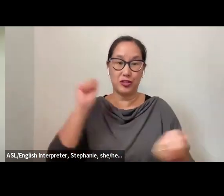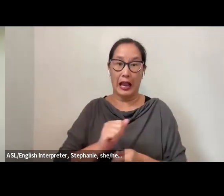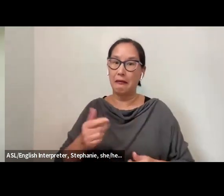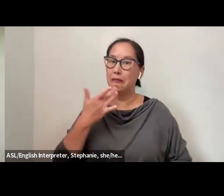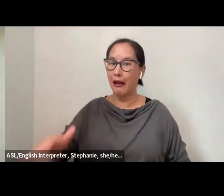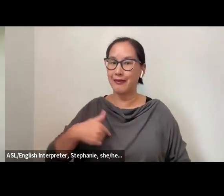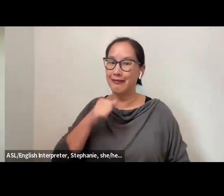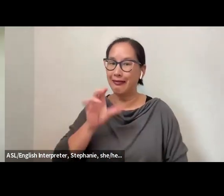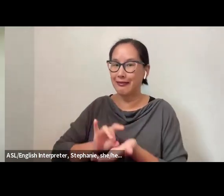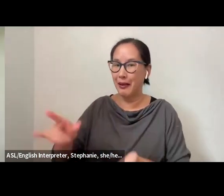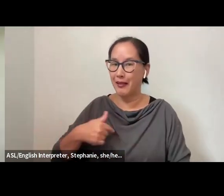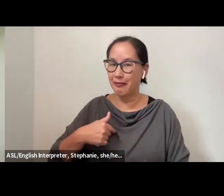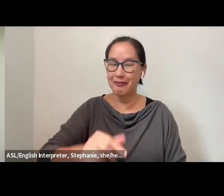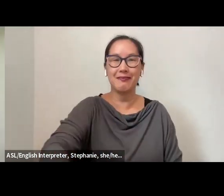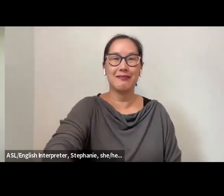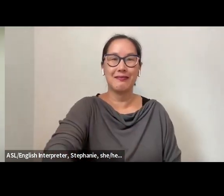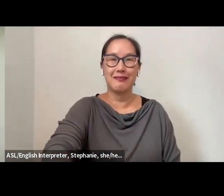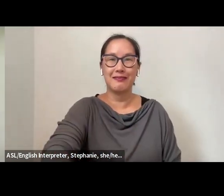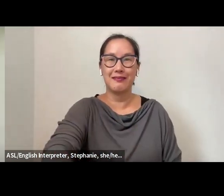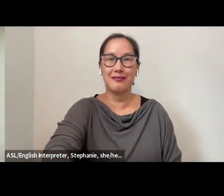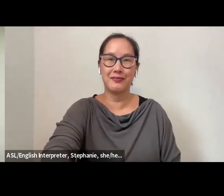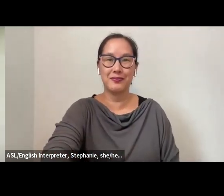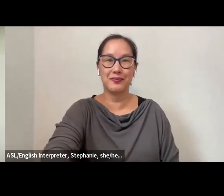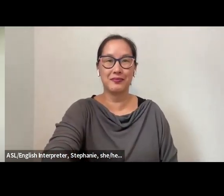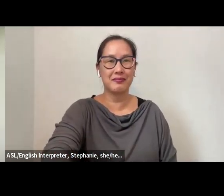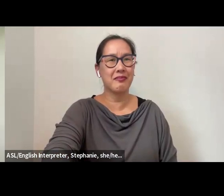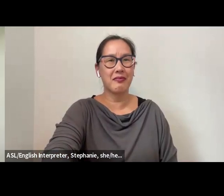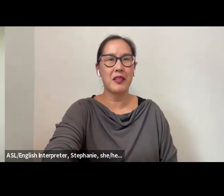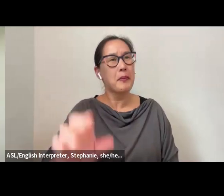But I think about what it was like then to be a woman of color with a disability,